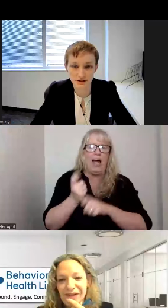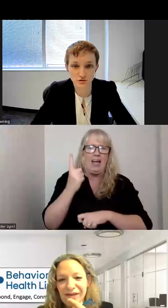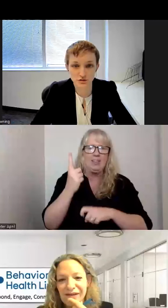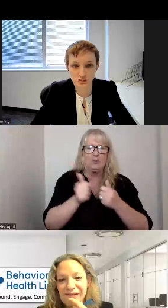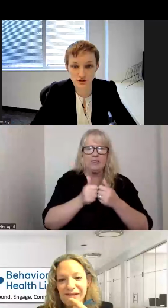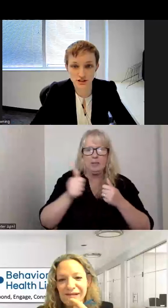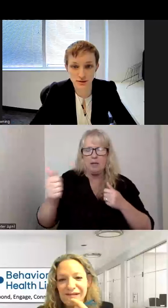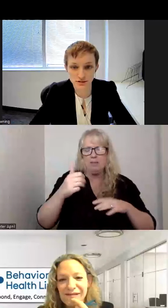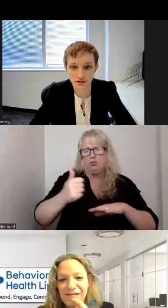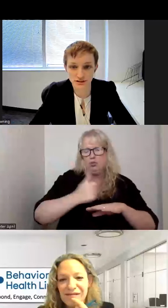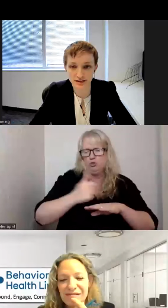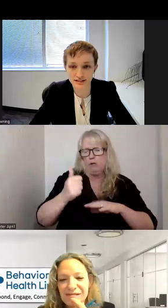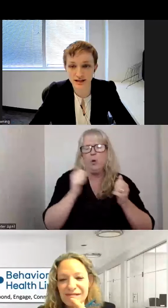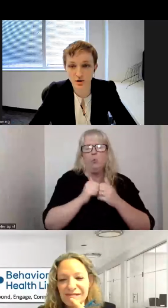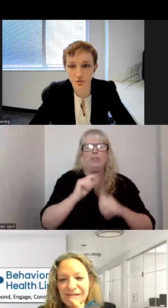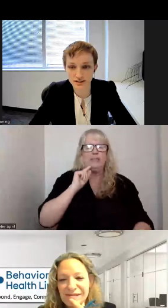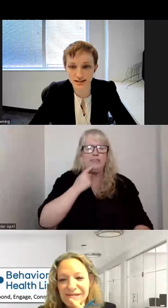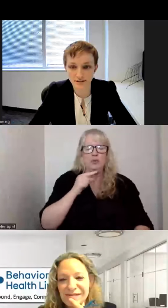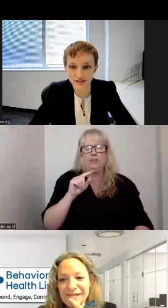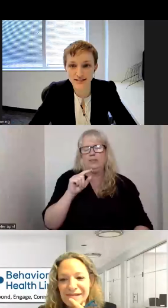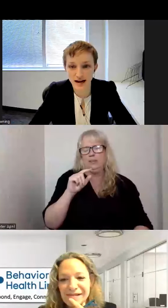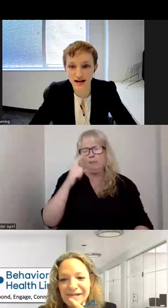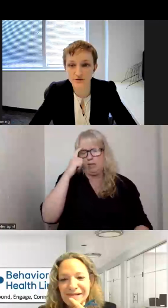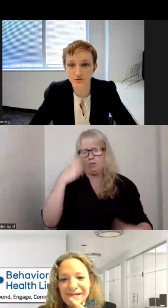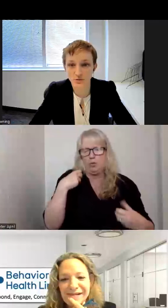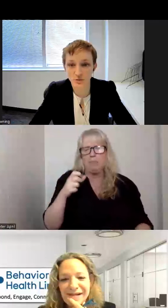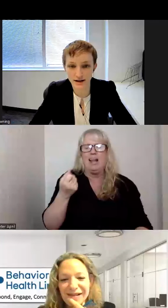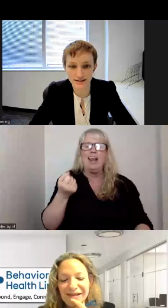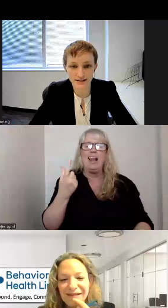INDIVIDUALS WITH SERIOUS MENTAL ILLNESS WAS 11 TIMES WHAT?